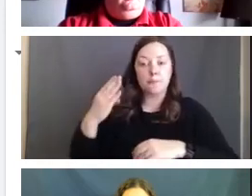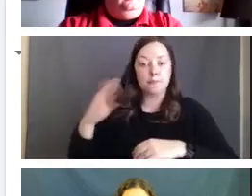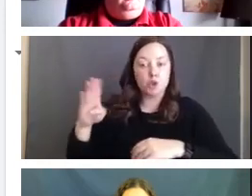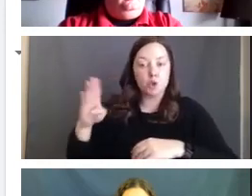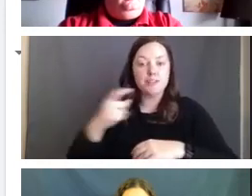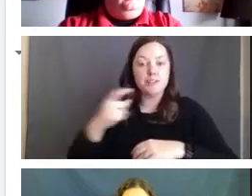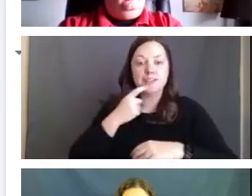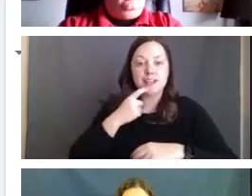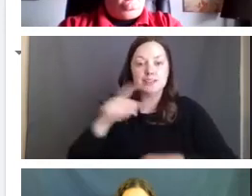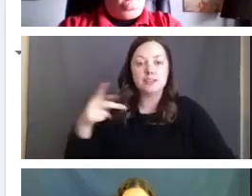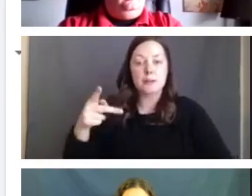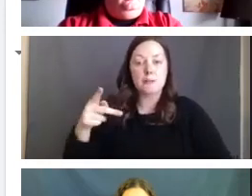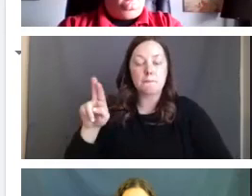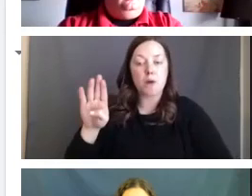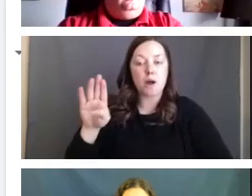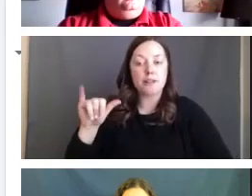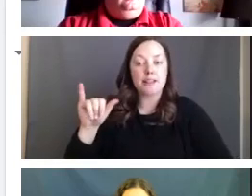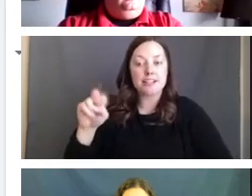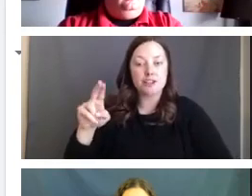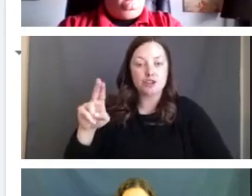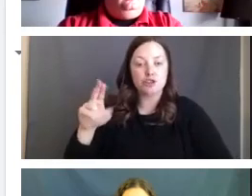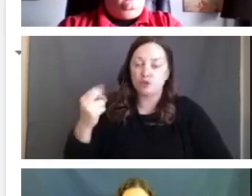the right, duplicate slide. When it's blank, what I suggest is duplicate that slide.